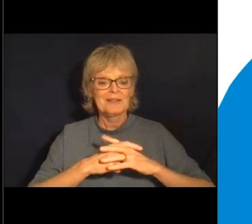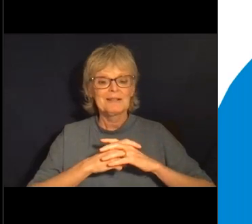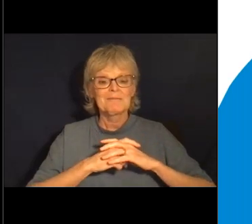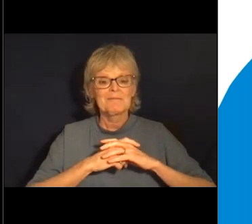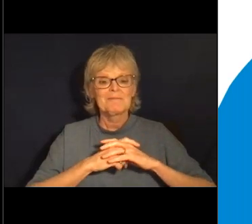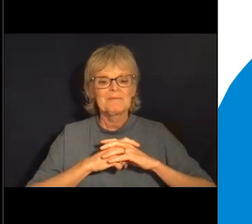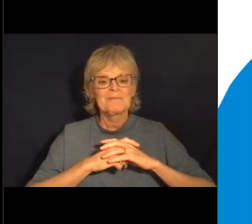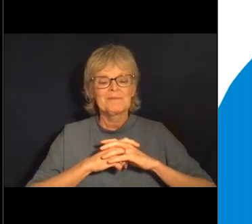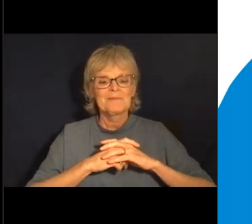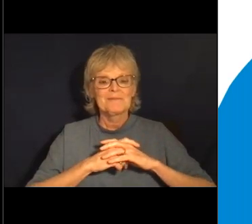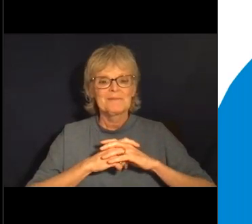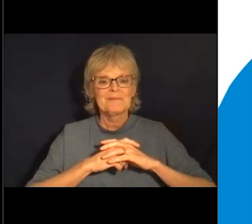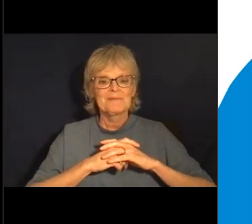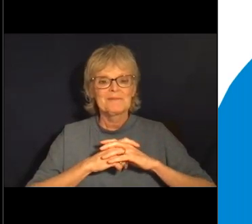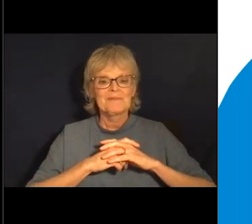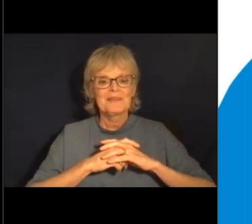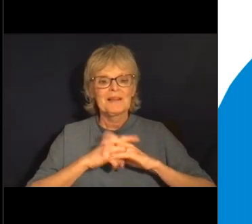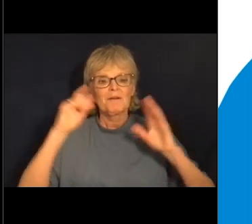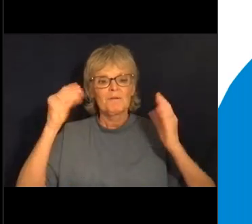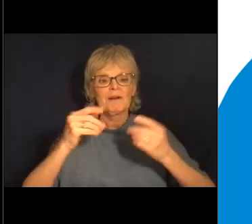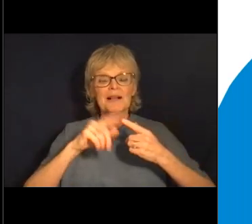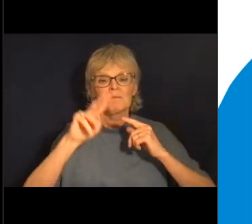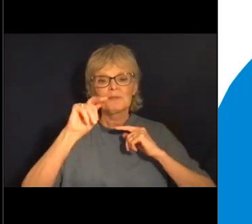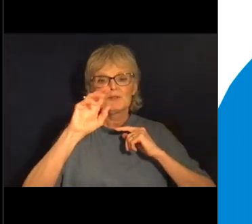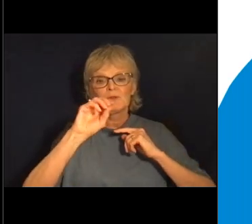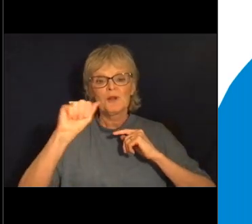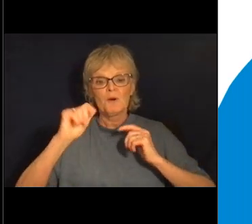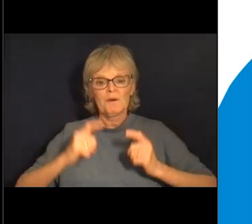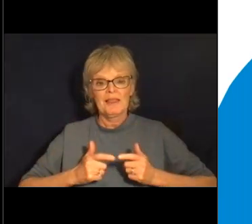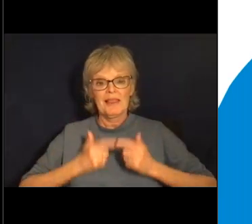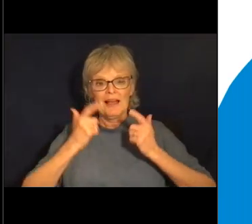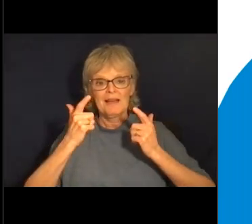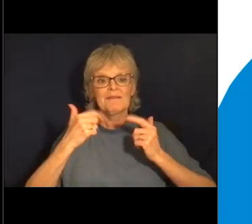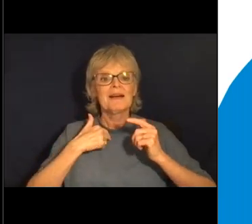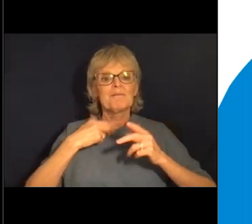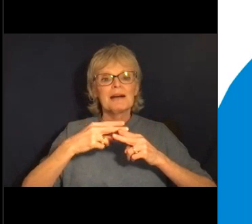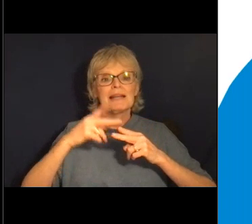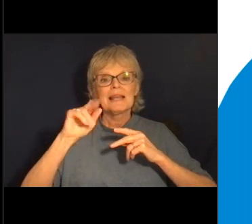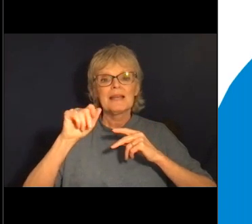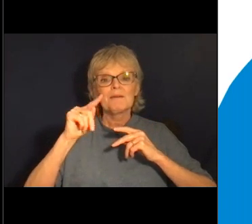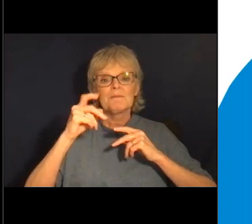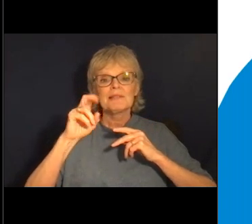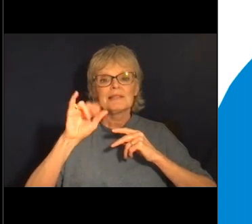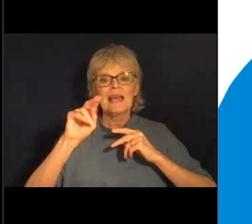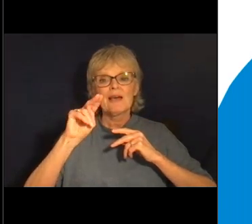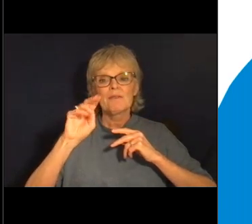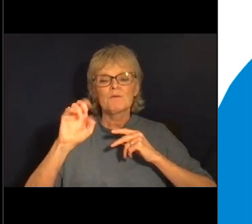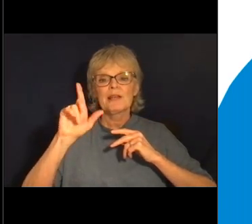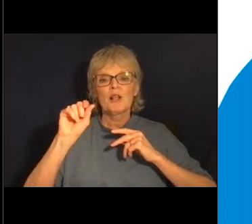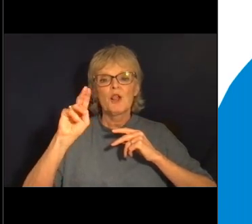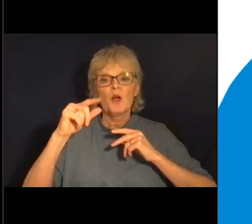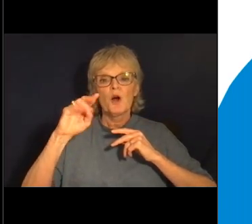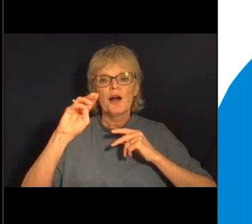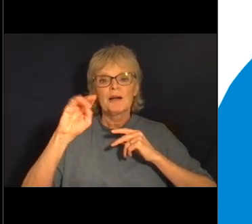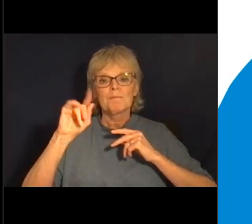So welcome to NOAA Live! My name is Katherine Longmire and I'm going to be moderating today's webinar.